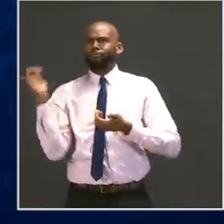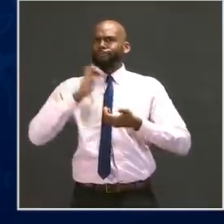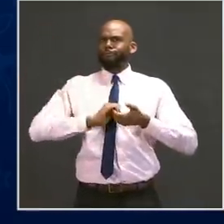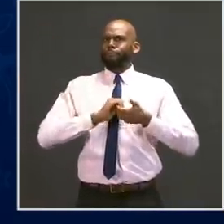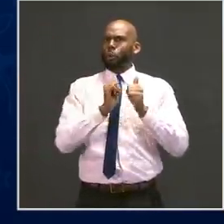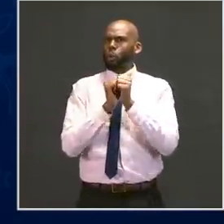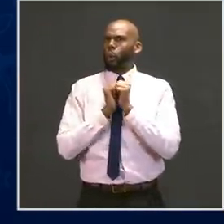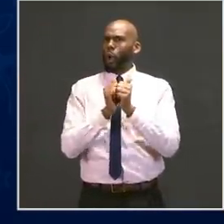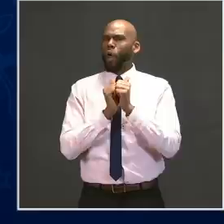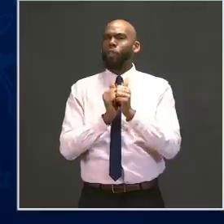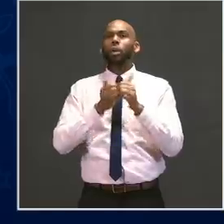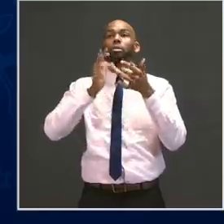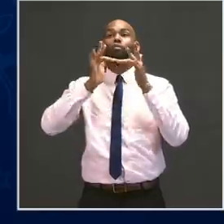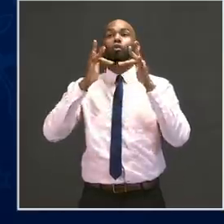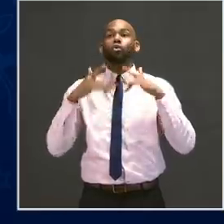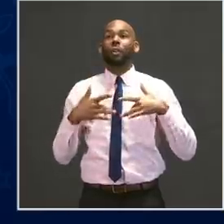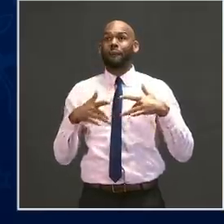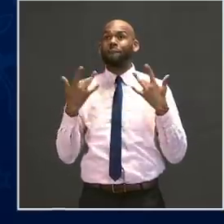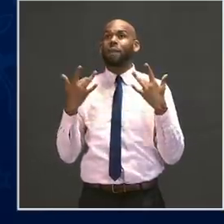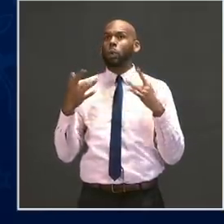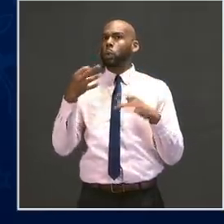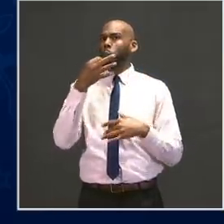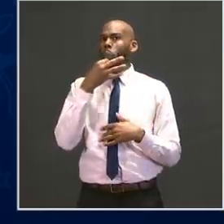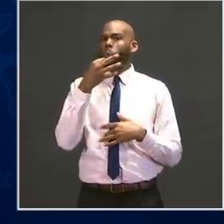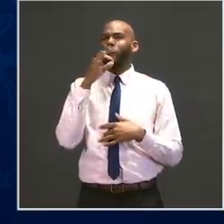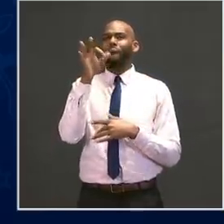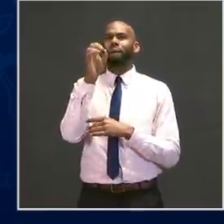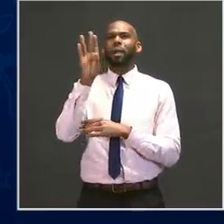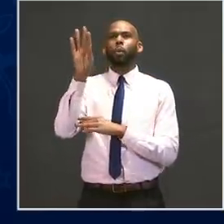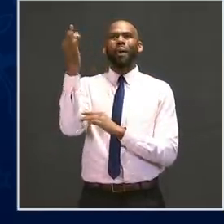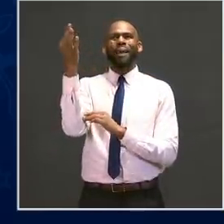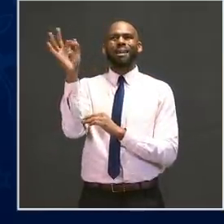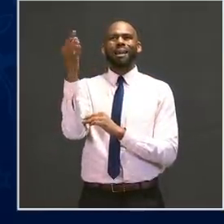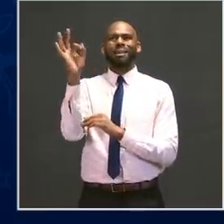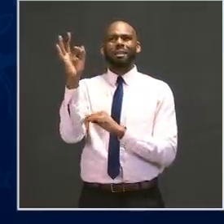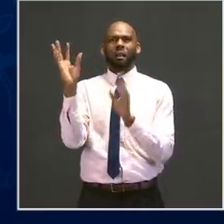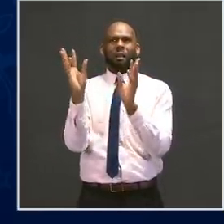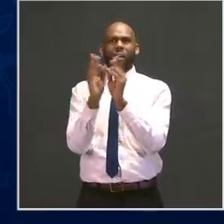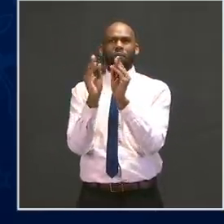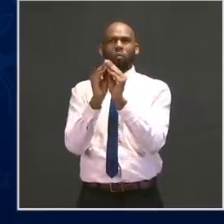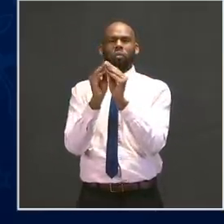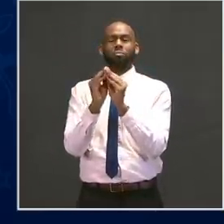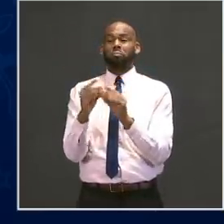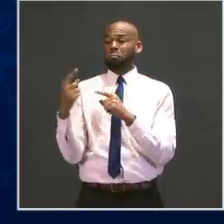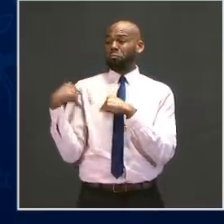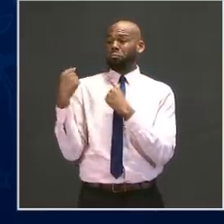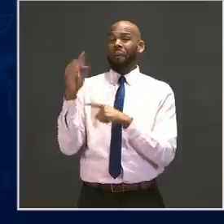hosted by the Munich Security Conference on February 19th. For more than 50 years, the Munich Security Conference